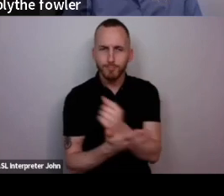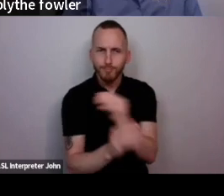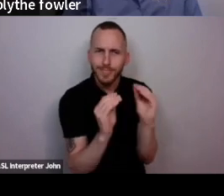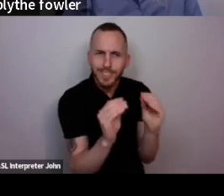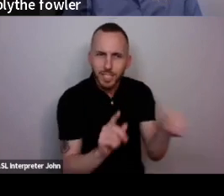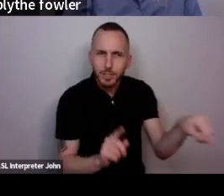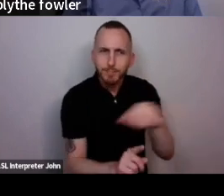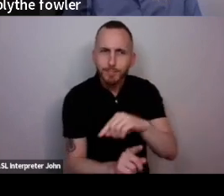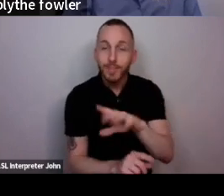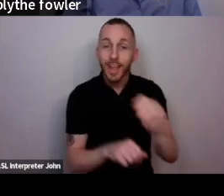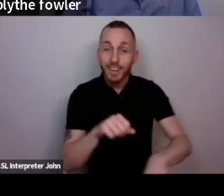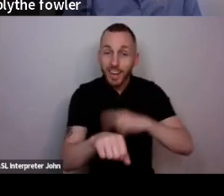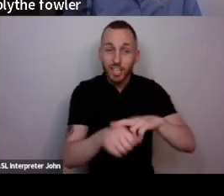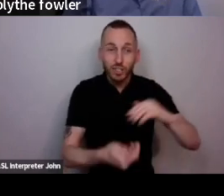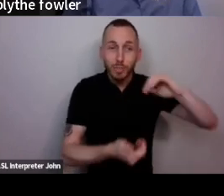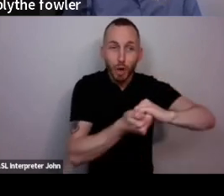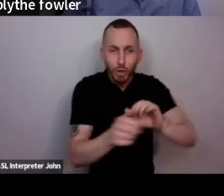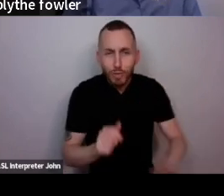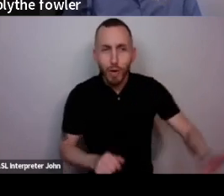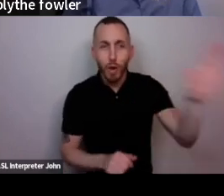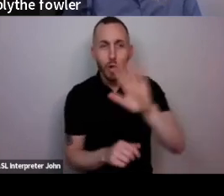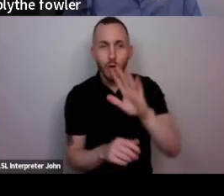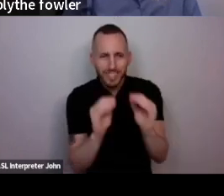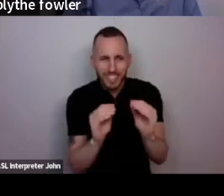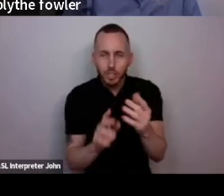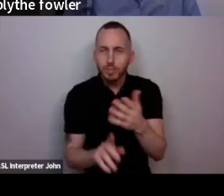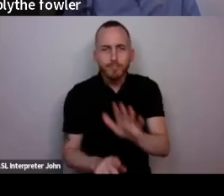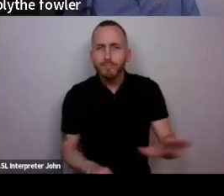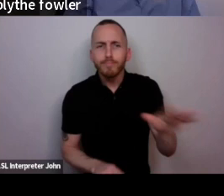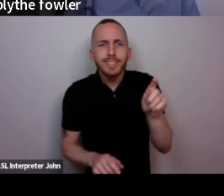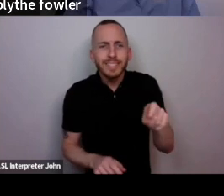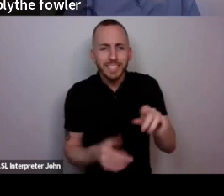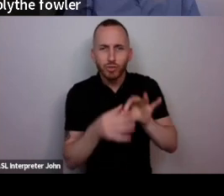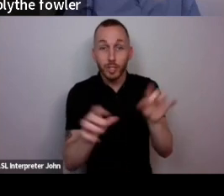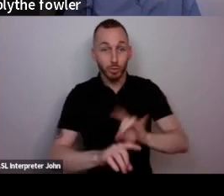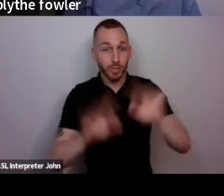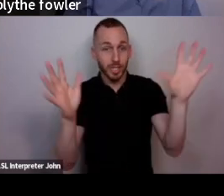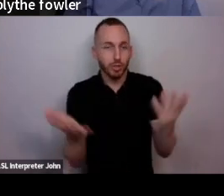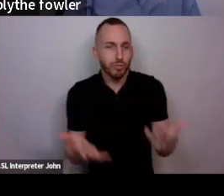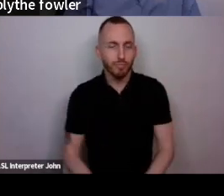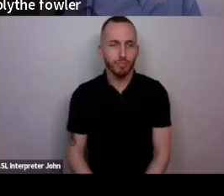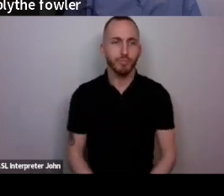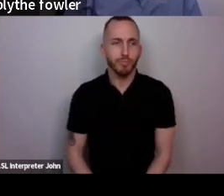about emotional and spiritual care needs in disaster. The committee hopes to promote